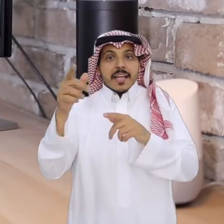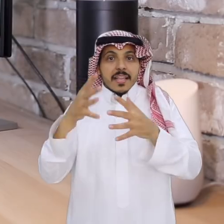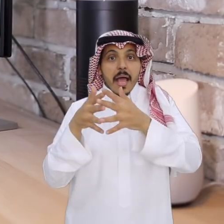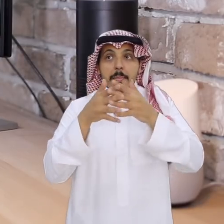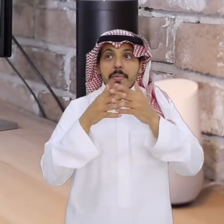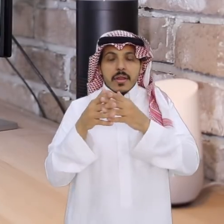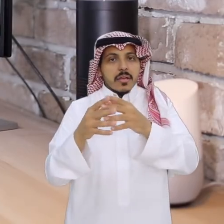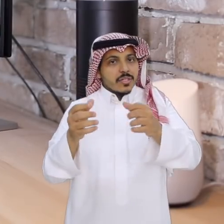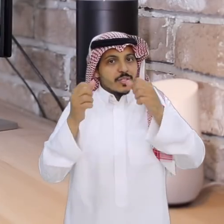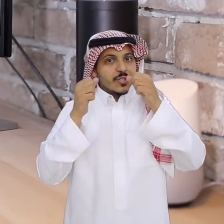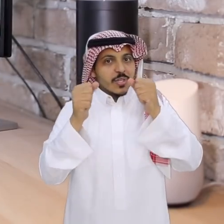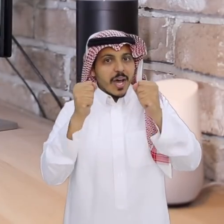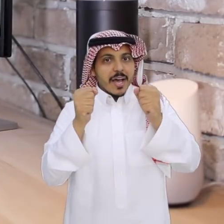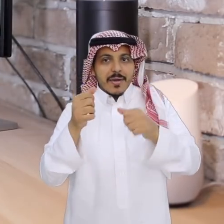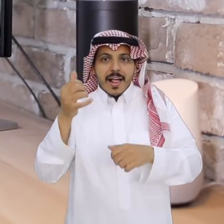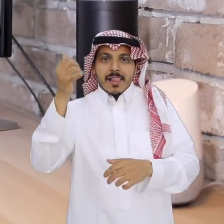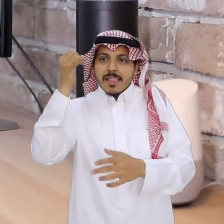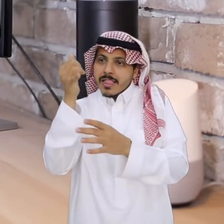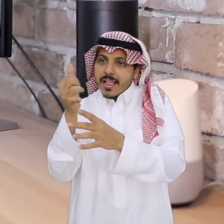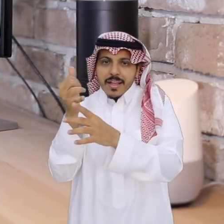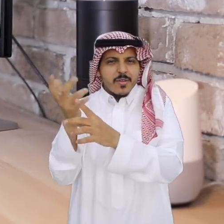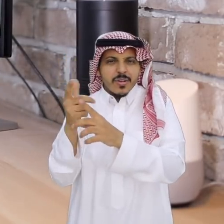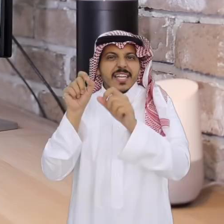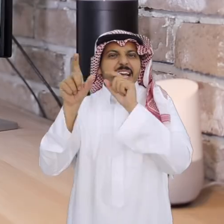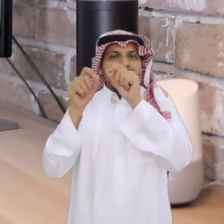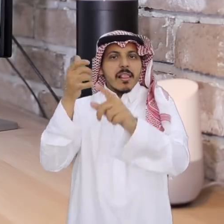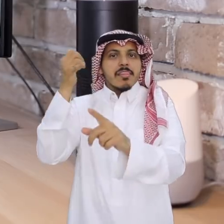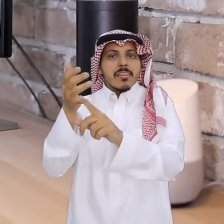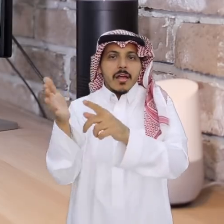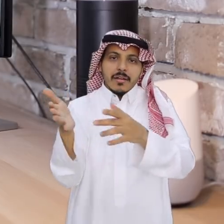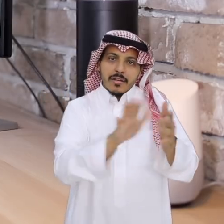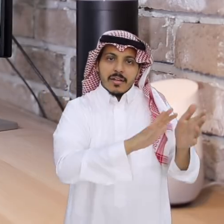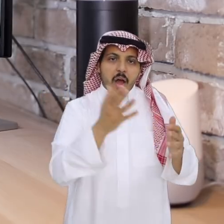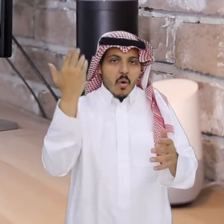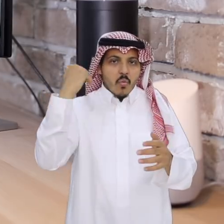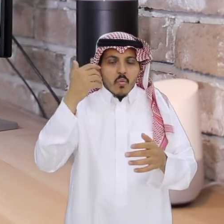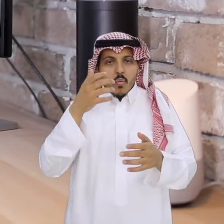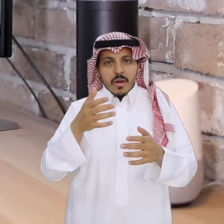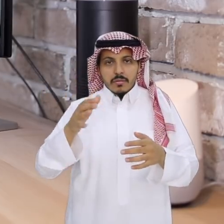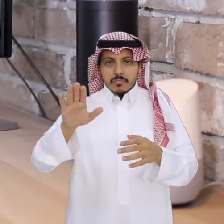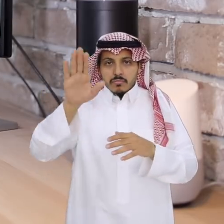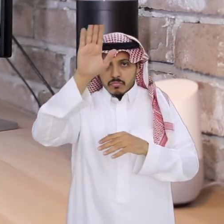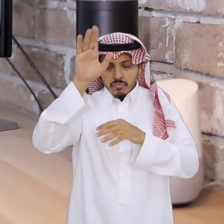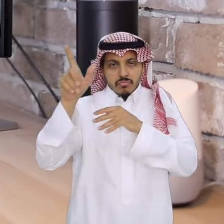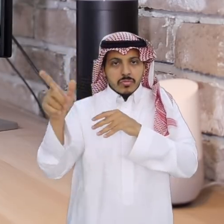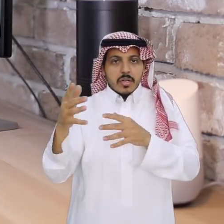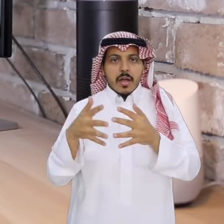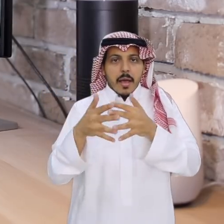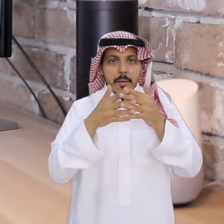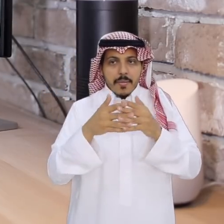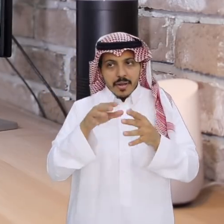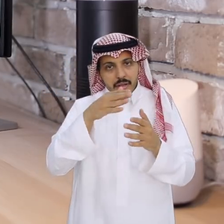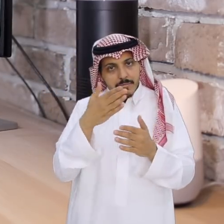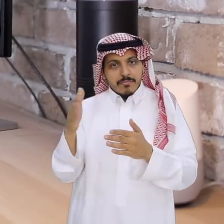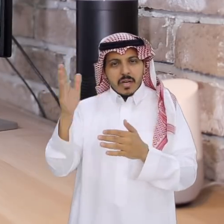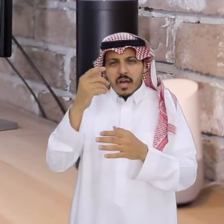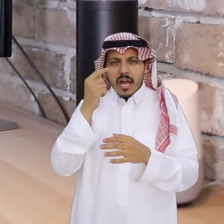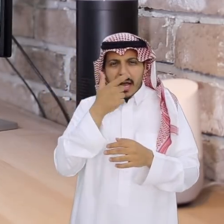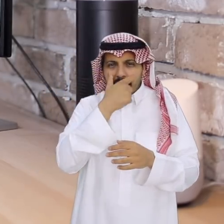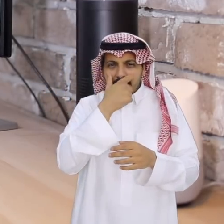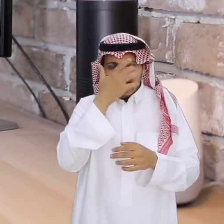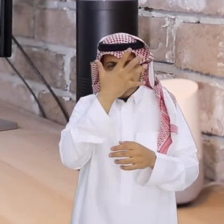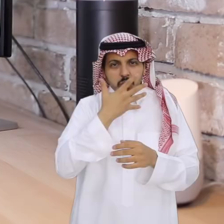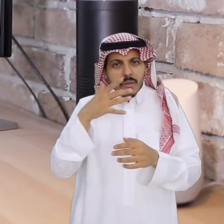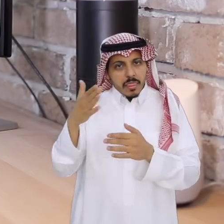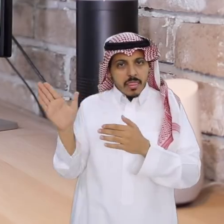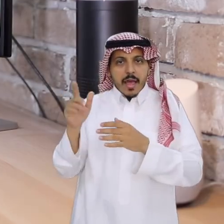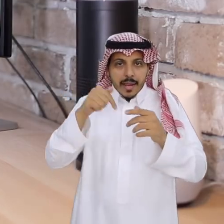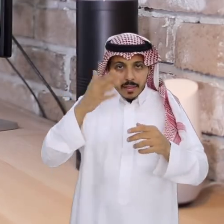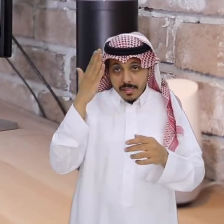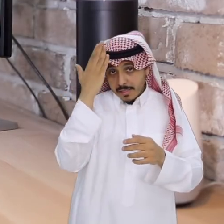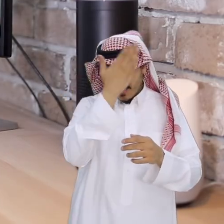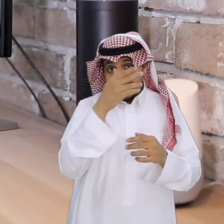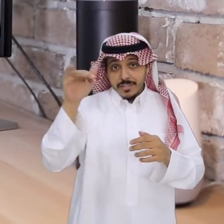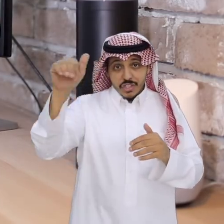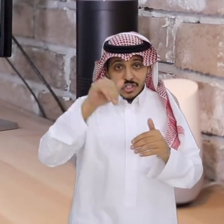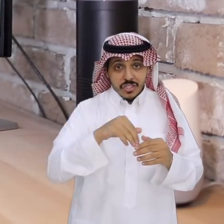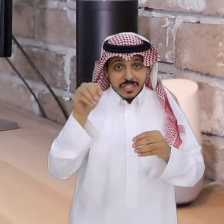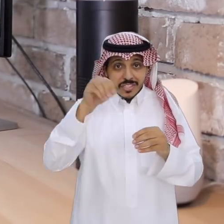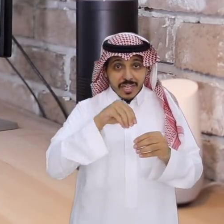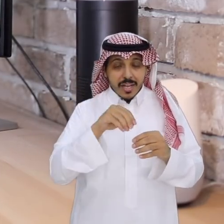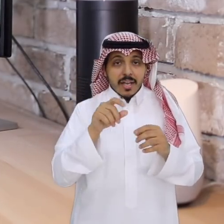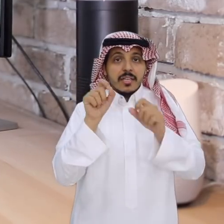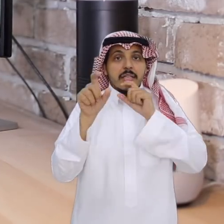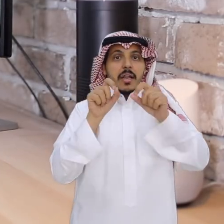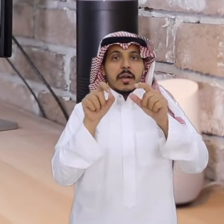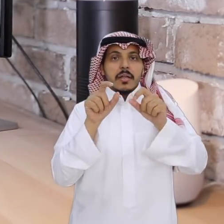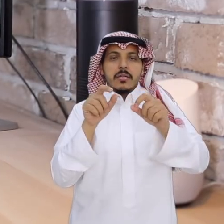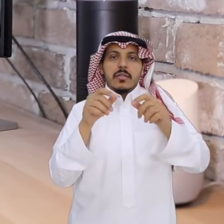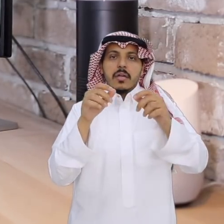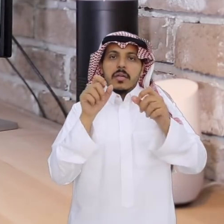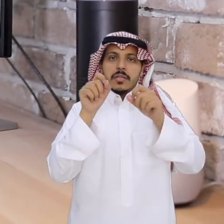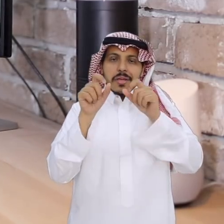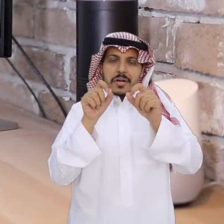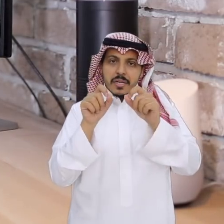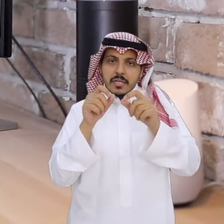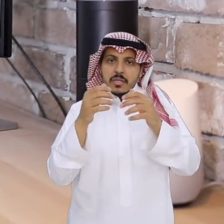Net Neutrality was encouraged by Obama, but when Trump came, he cancelled it in after december 2017